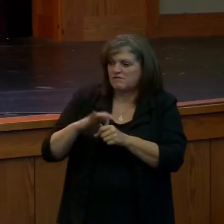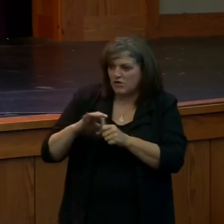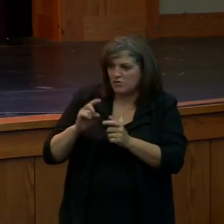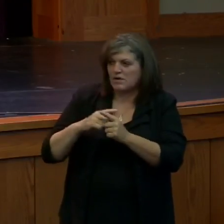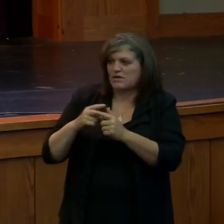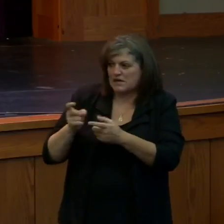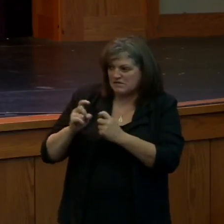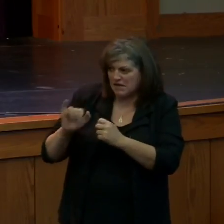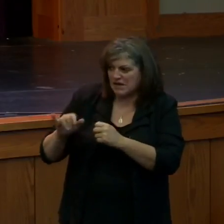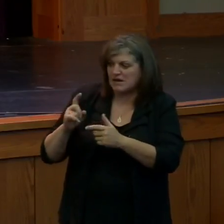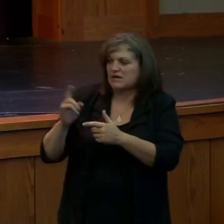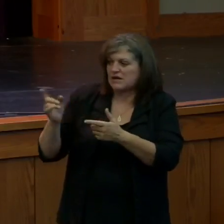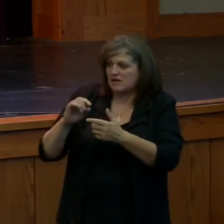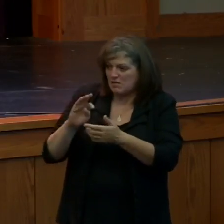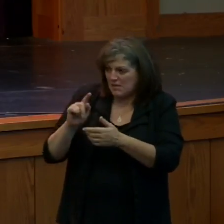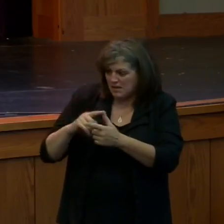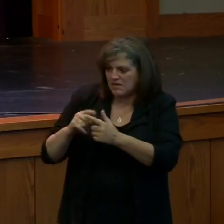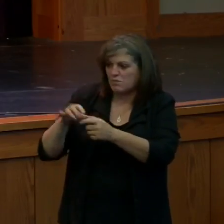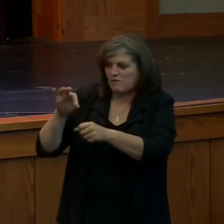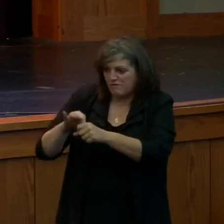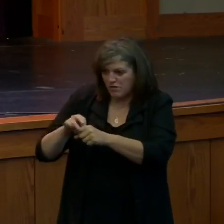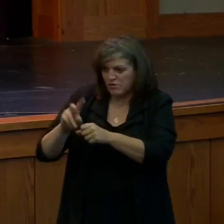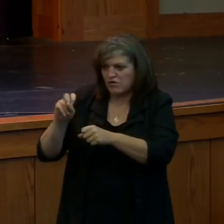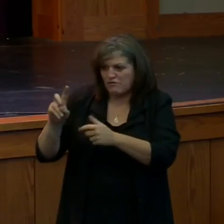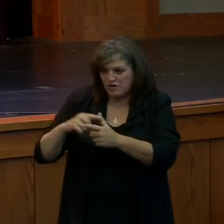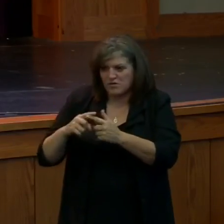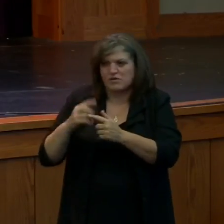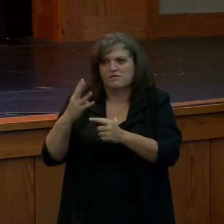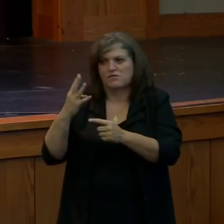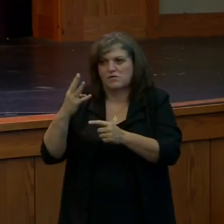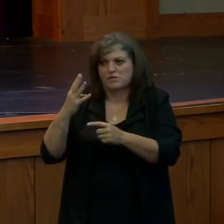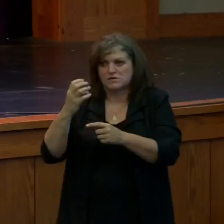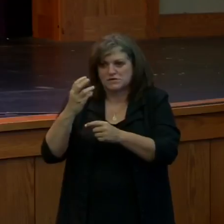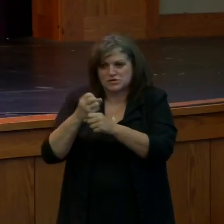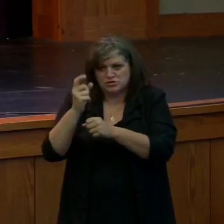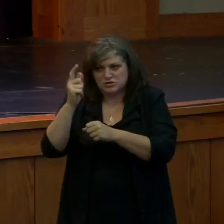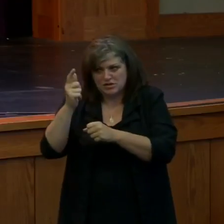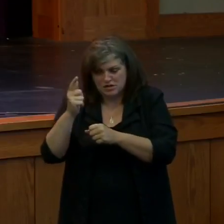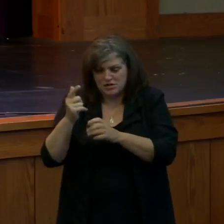WE ARE GRATEFUL TO THOSE WHO ARE WORKING ON IT, BUT GIVE US A